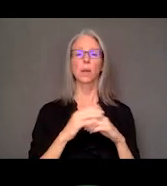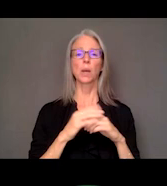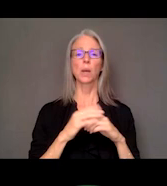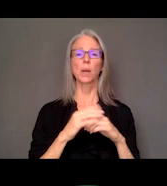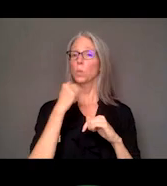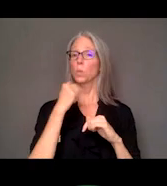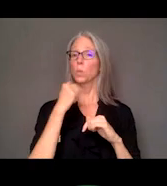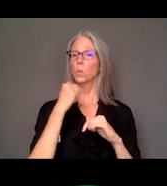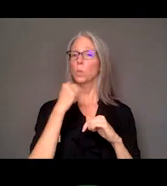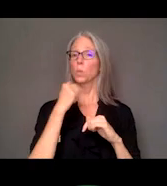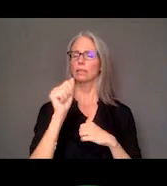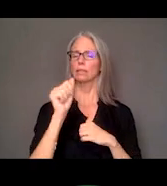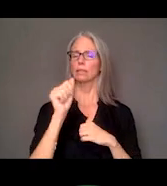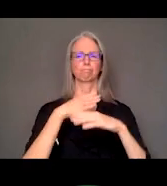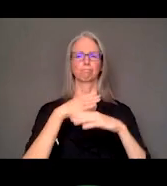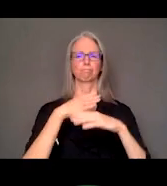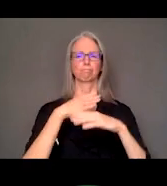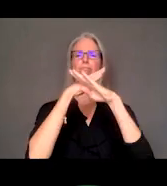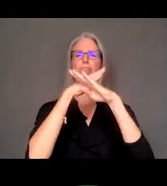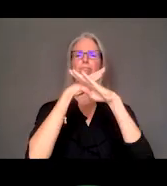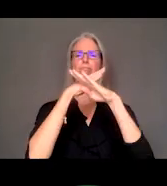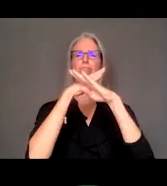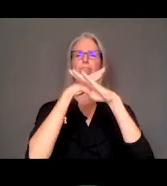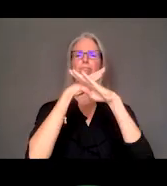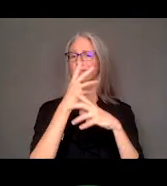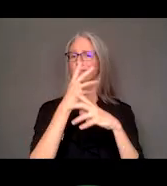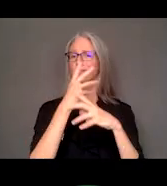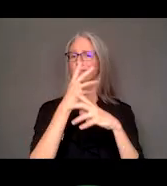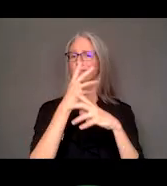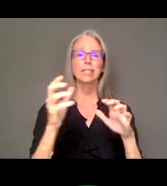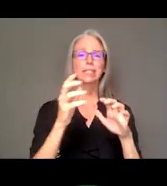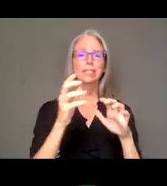and enjoying parks. A problem that's often overlooked.